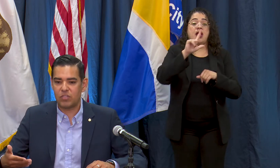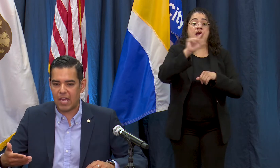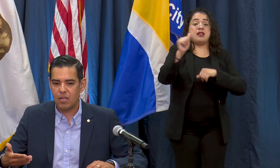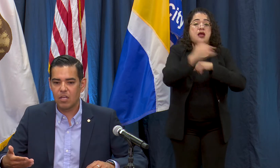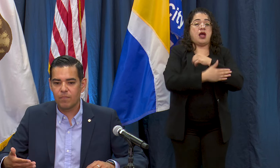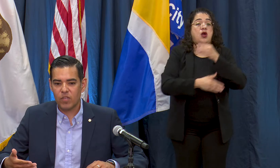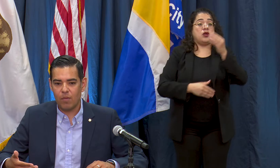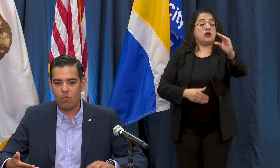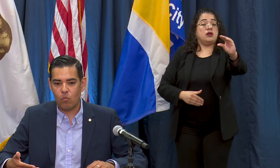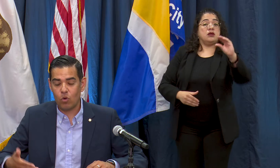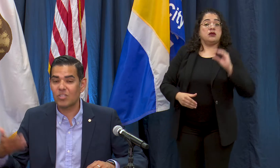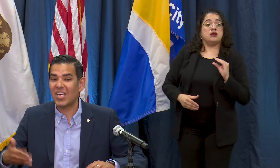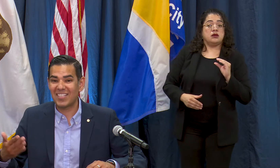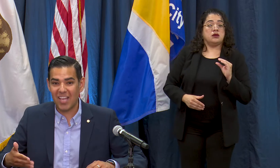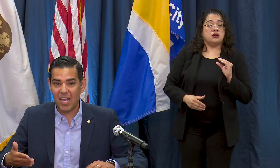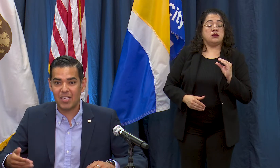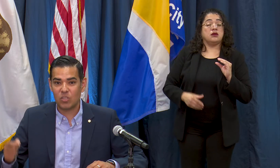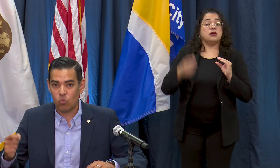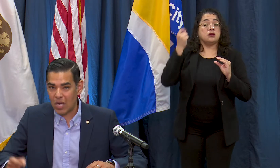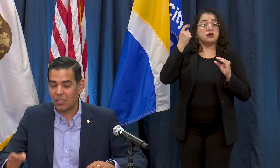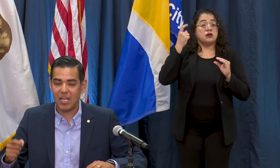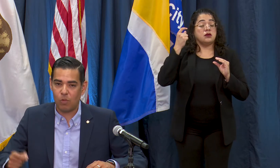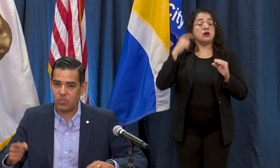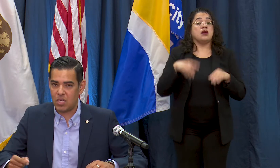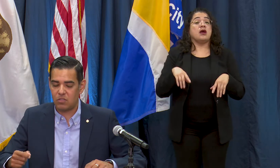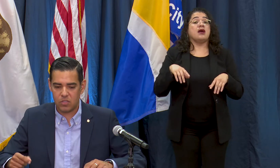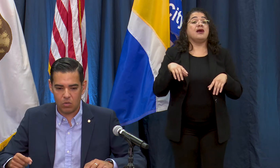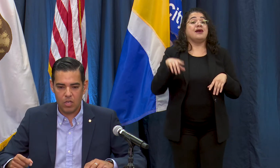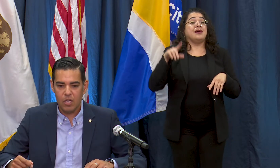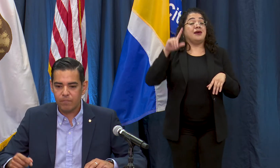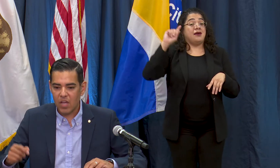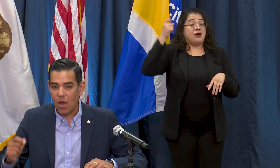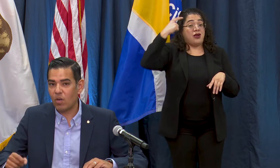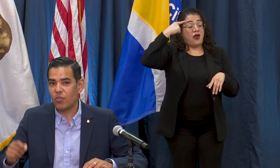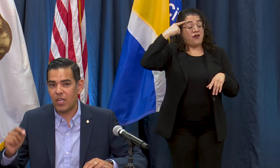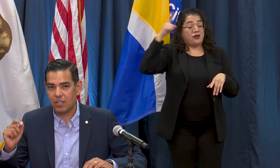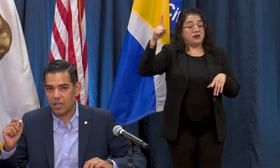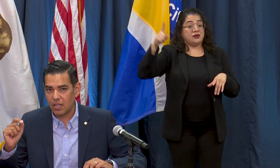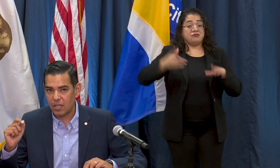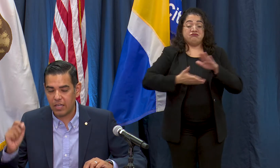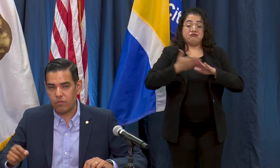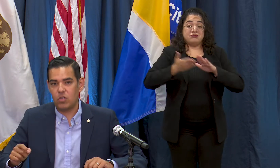that were set aside directly to help cities and so I want to thank Governor